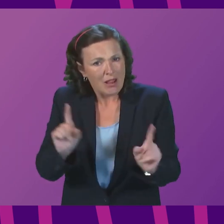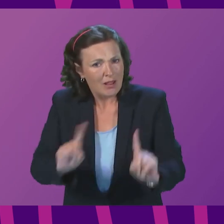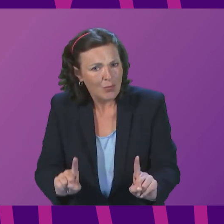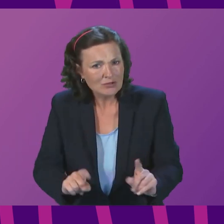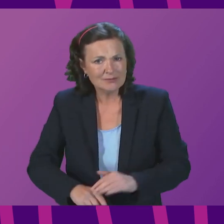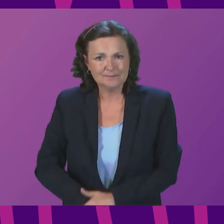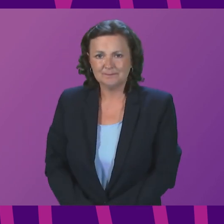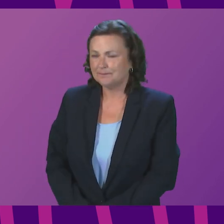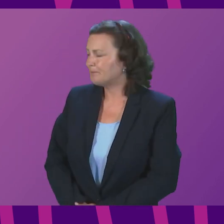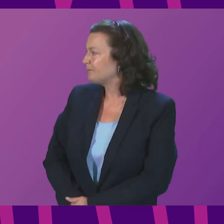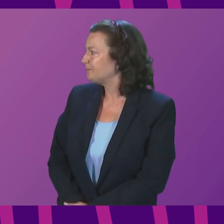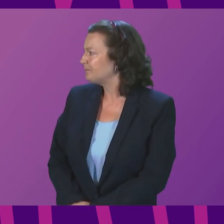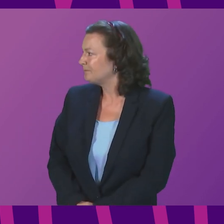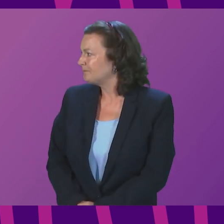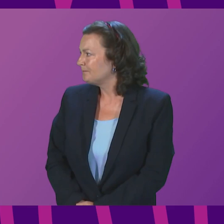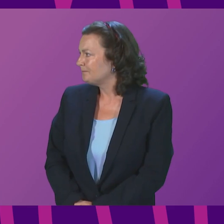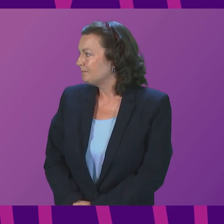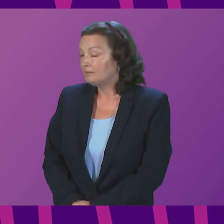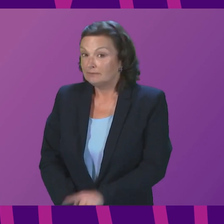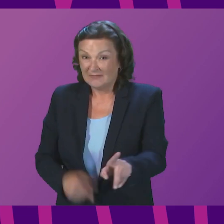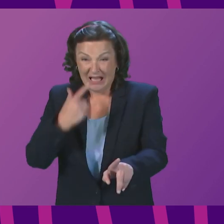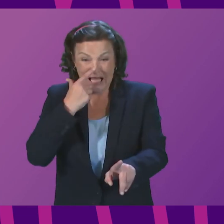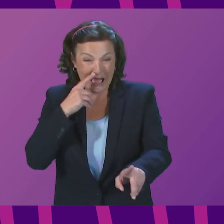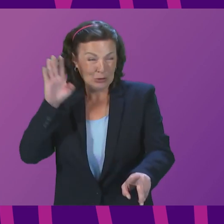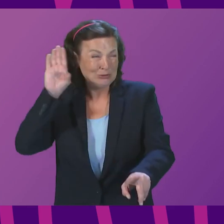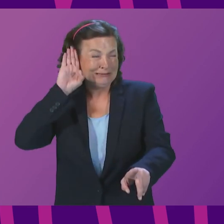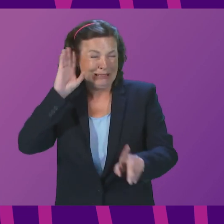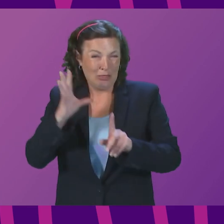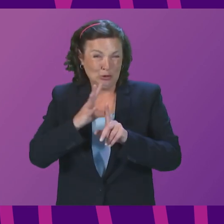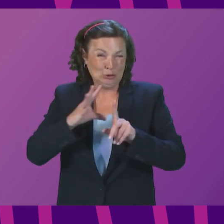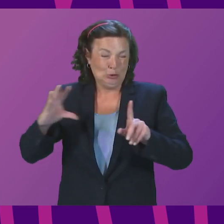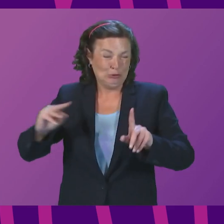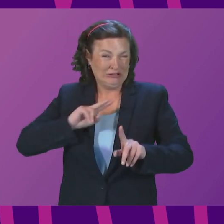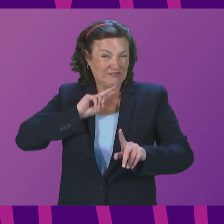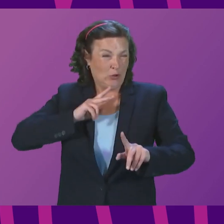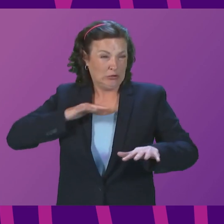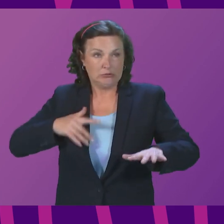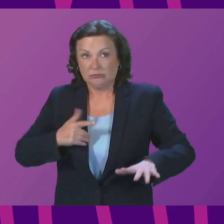I could hear the discomfort of Conservative members as Maggie Chapman spoke.